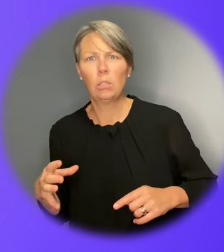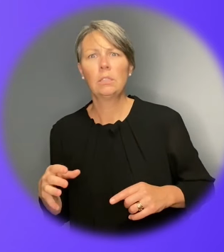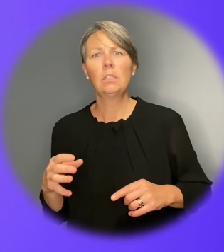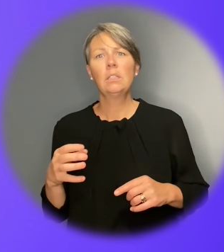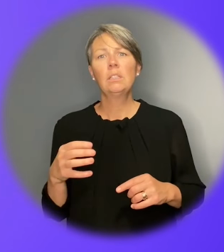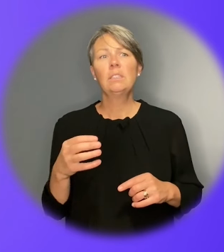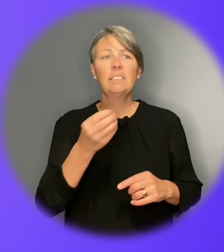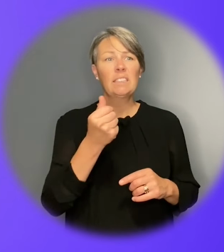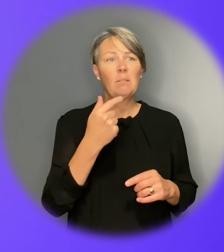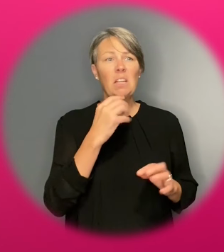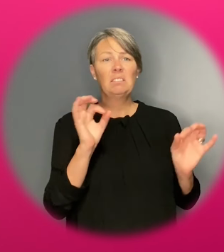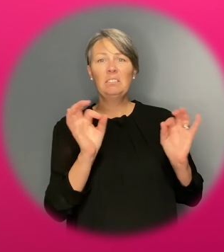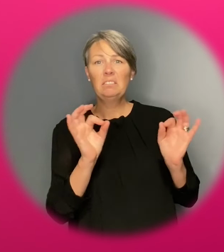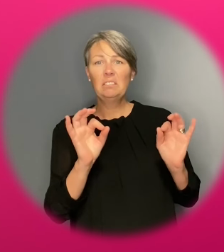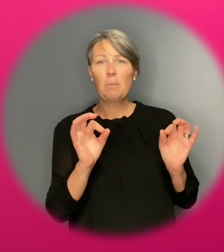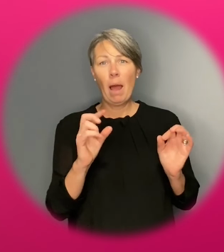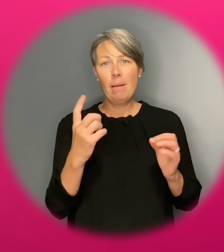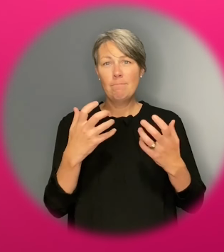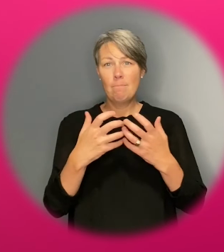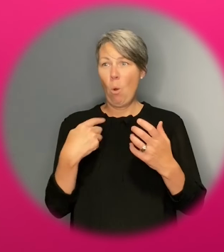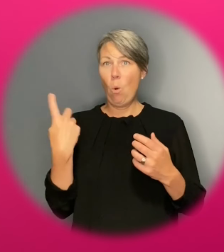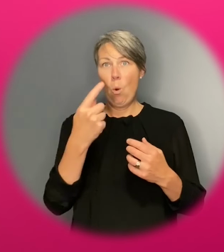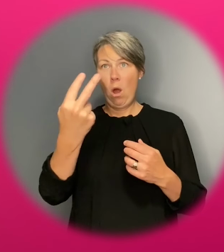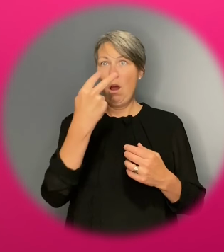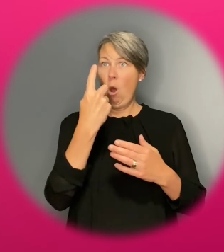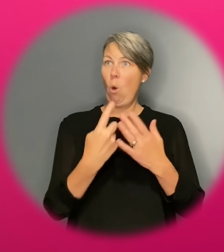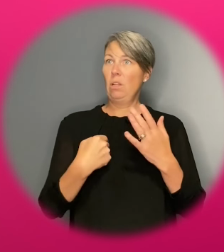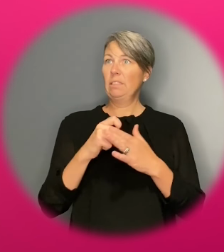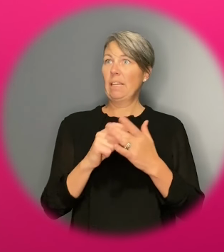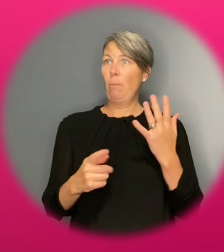disability is their only thing. That disabled people are a burden. Because we